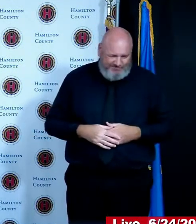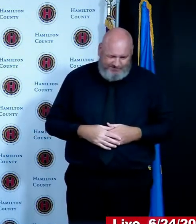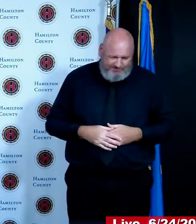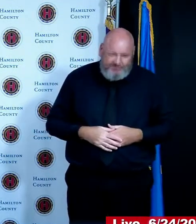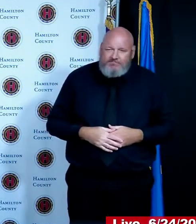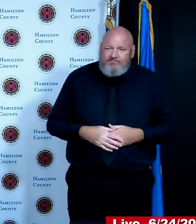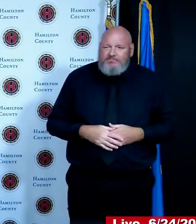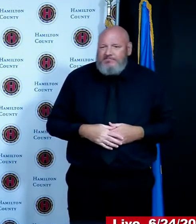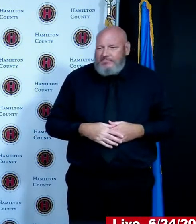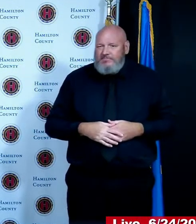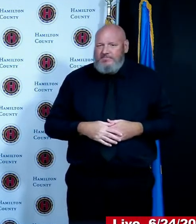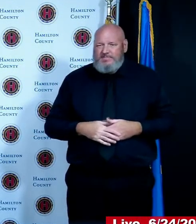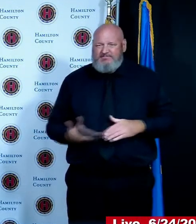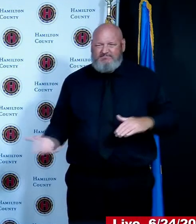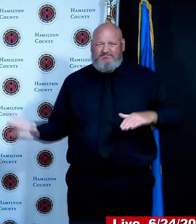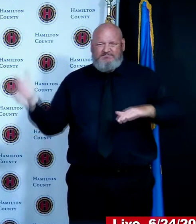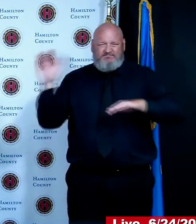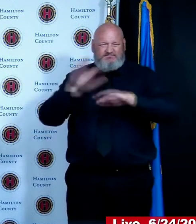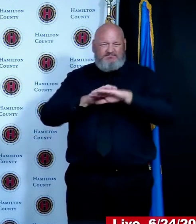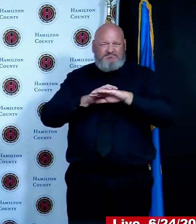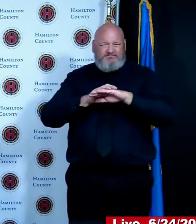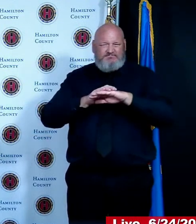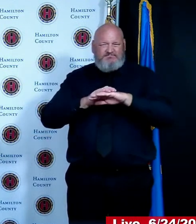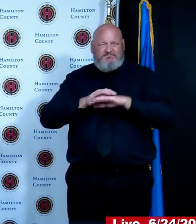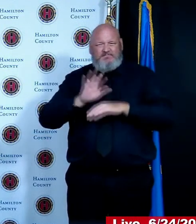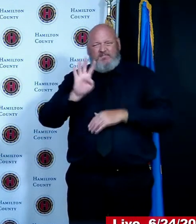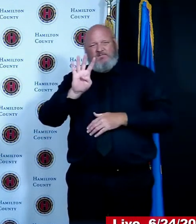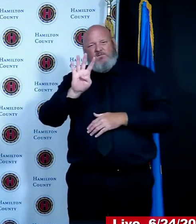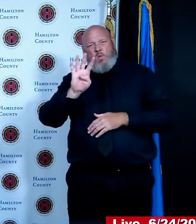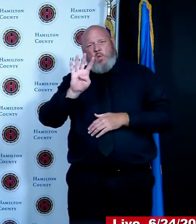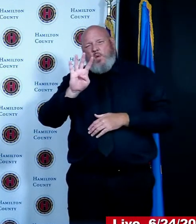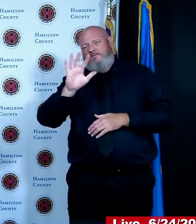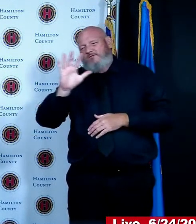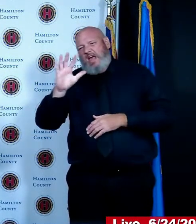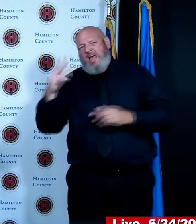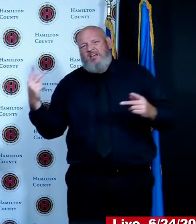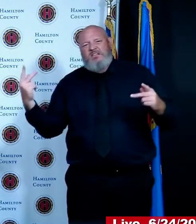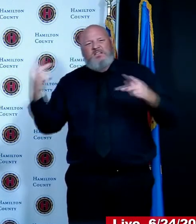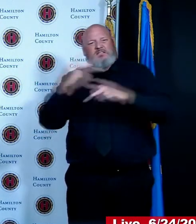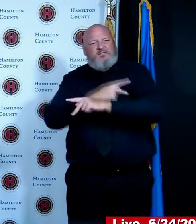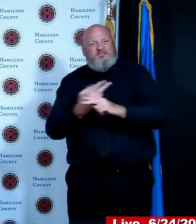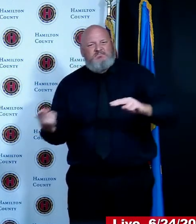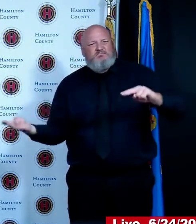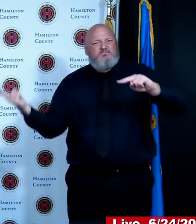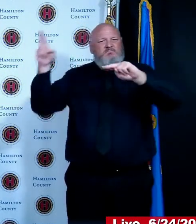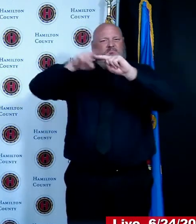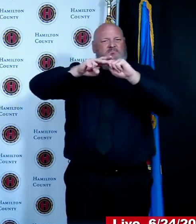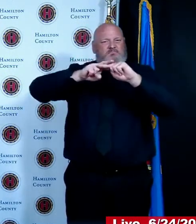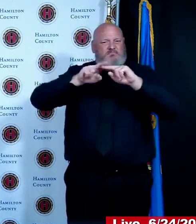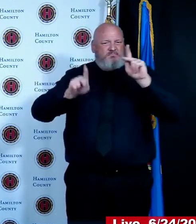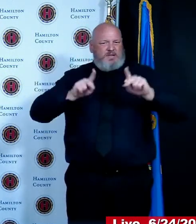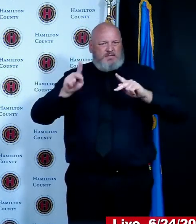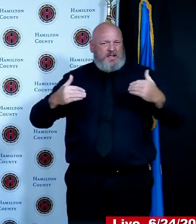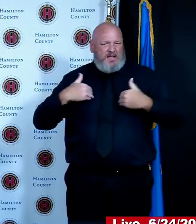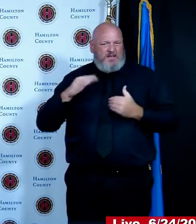five hospitalizations per day due to Covid-19 from Monday the 22nd to